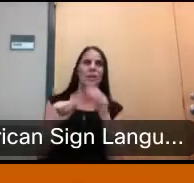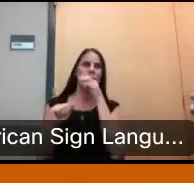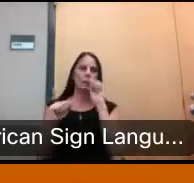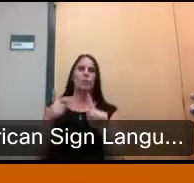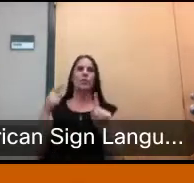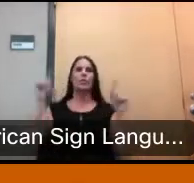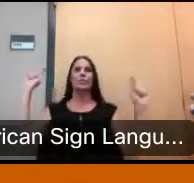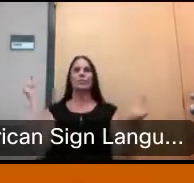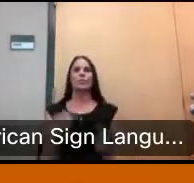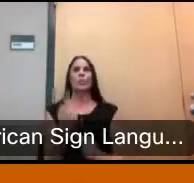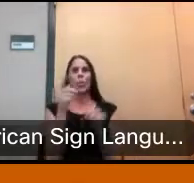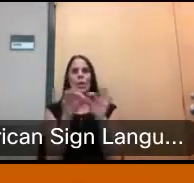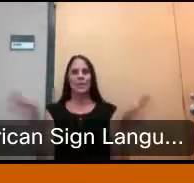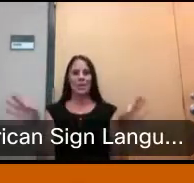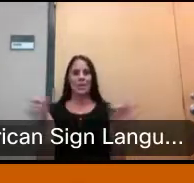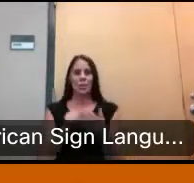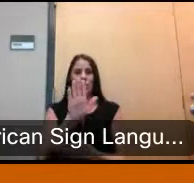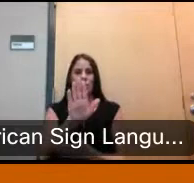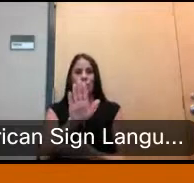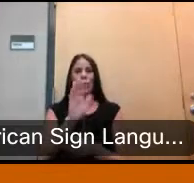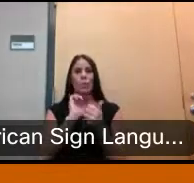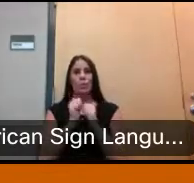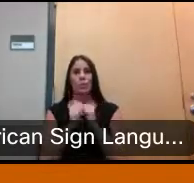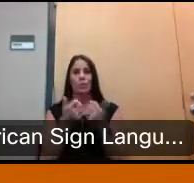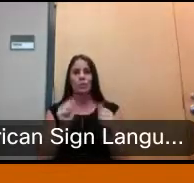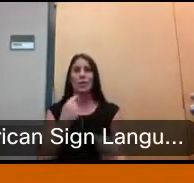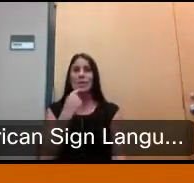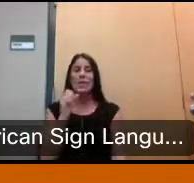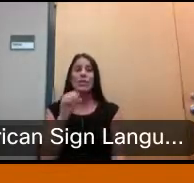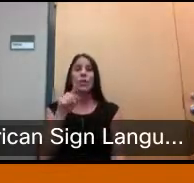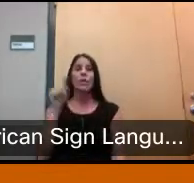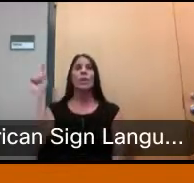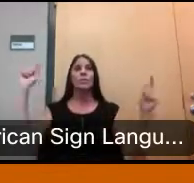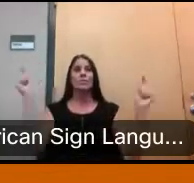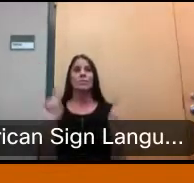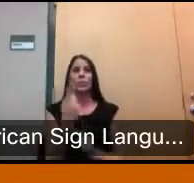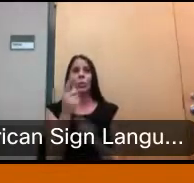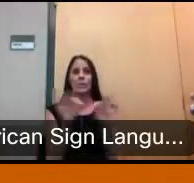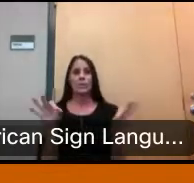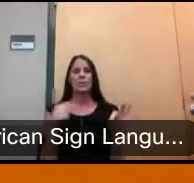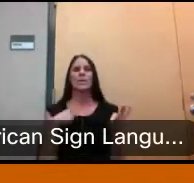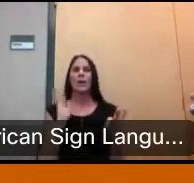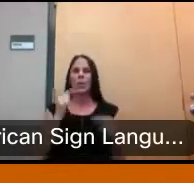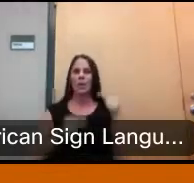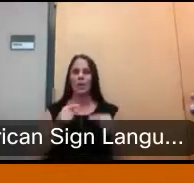Like, what is your campaign trying to say? And if you can get it down to a single sentence, I'm going to argue you actually know what you're trying to say.